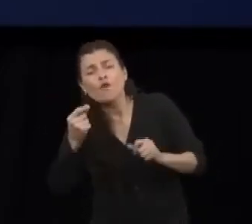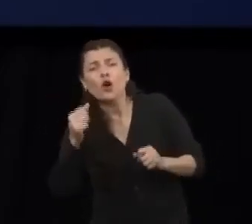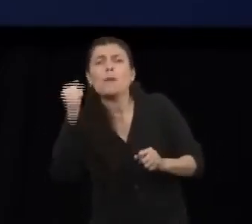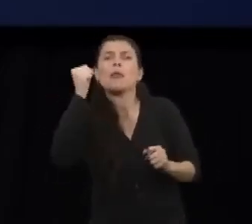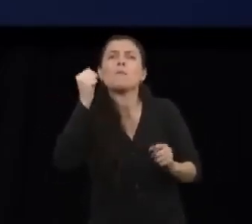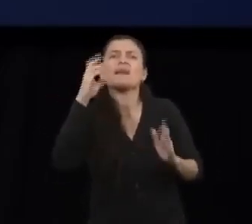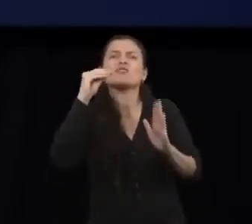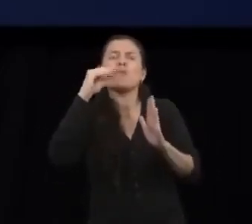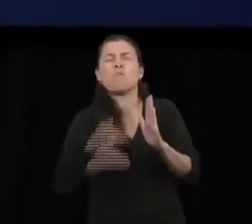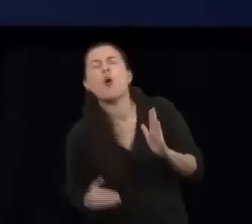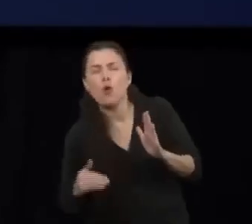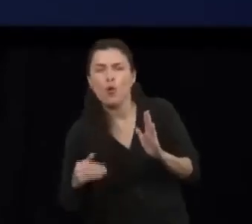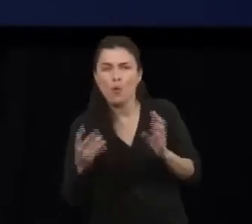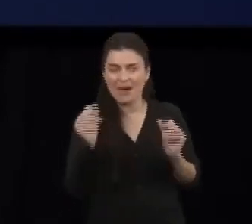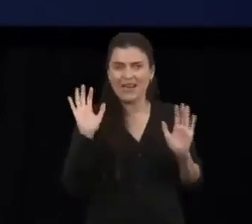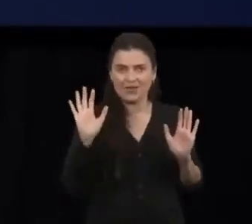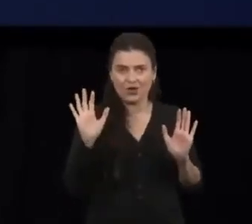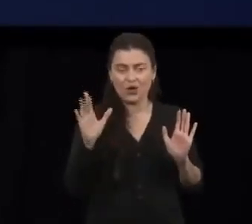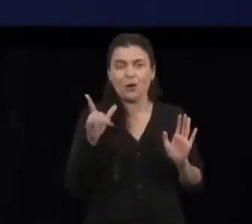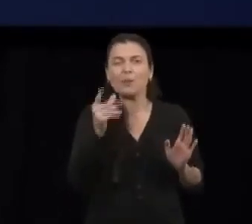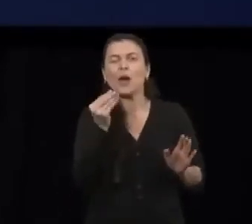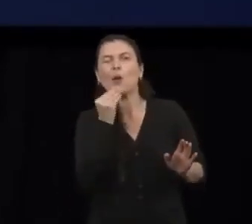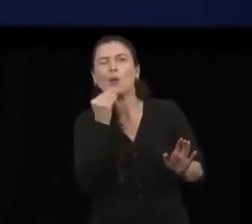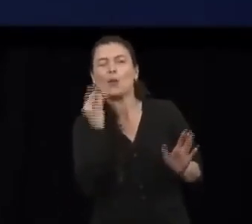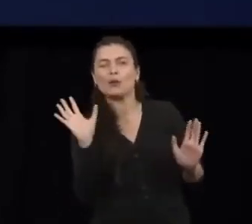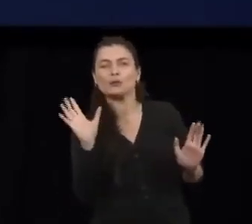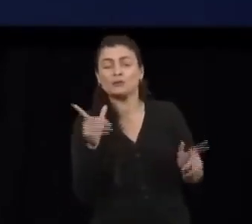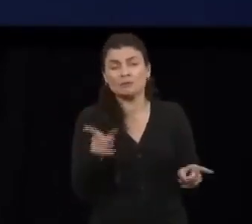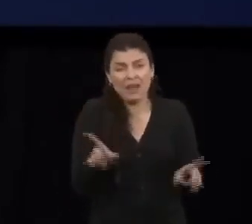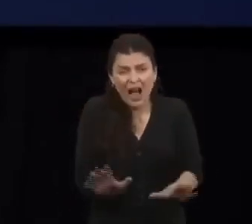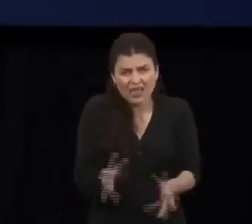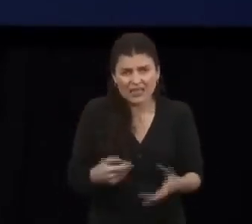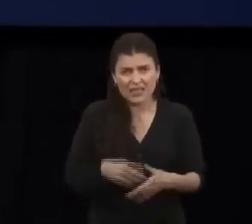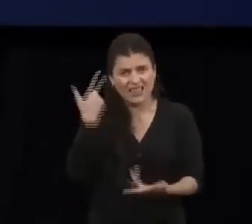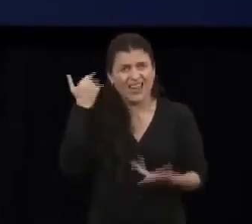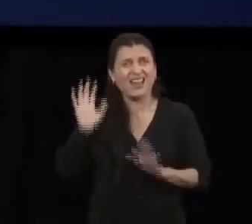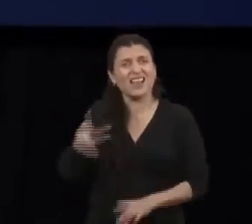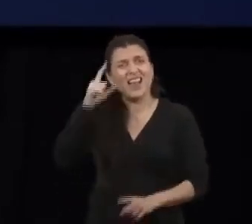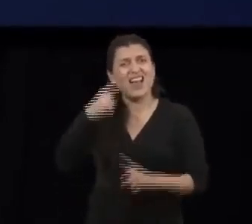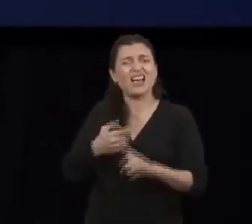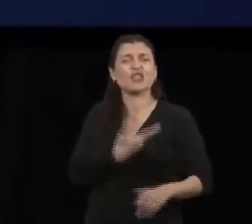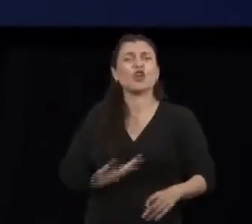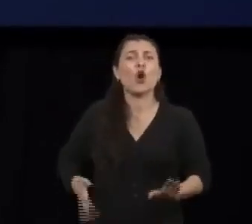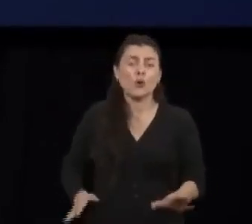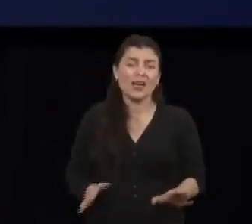which is a savings going against the quantities. Obviously that generated an excess